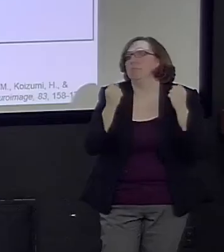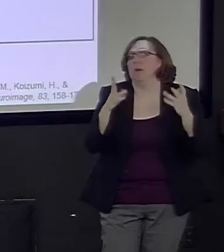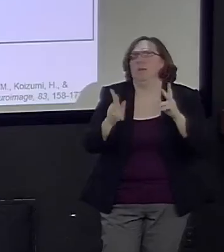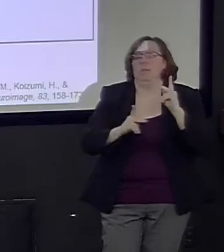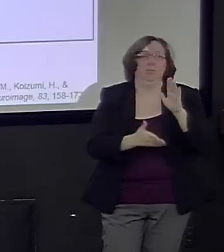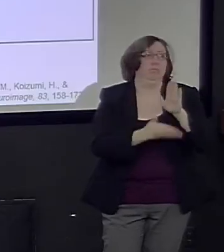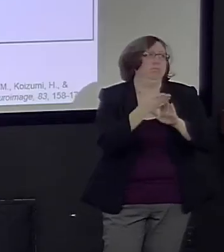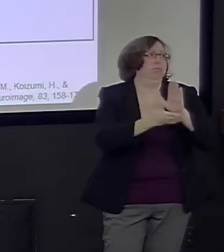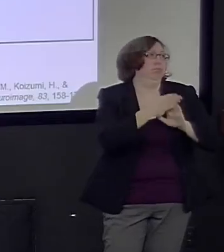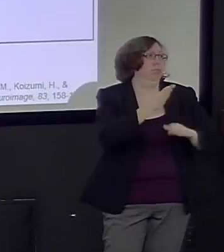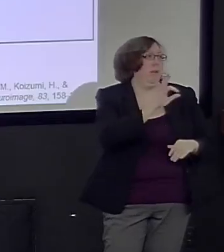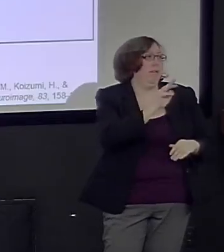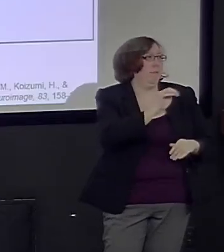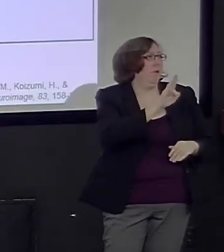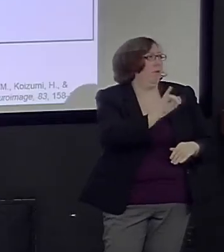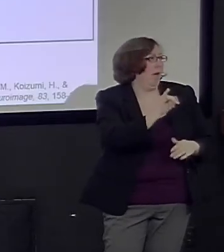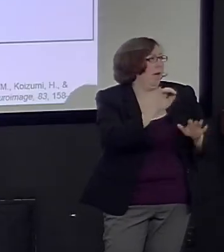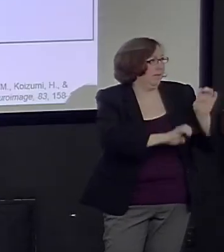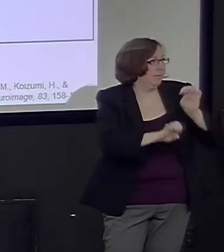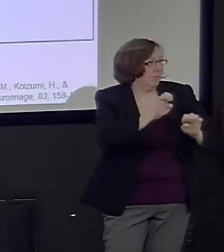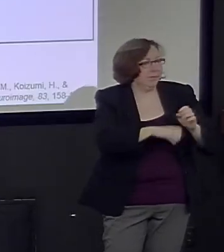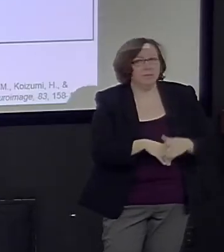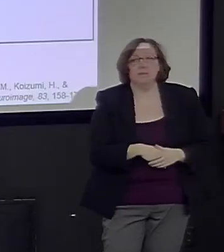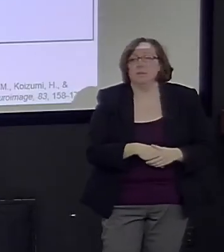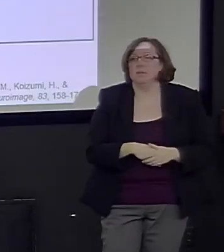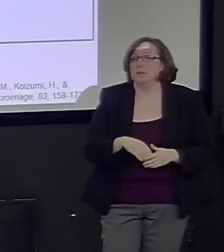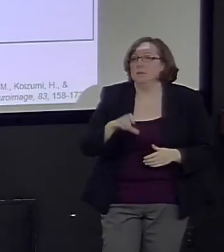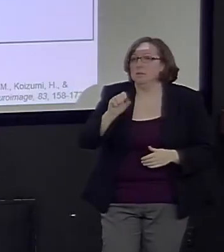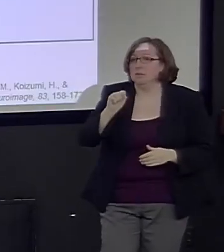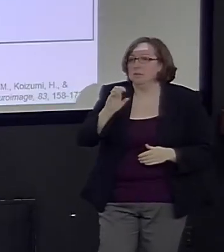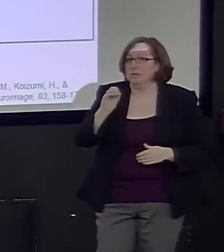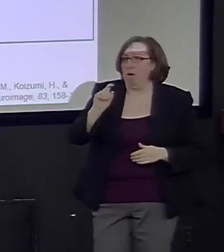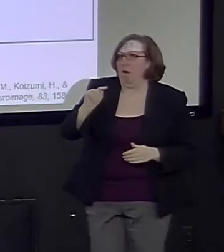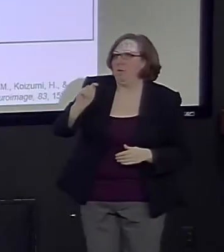This is a particularly nice one by Sato done in 2013.